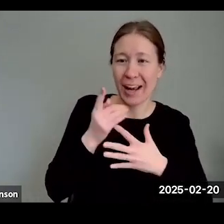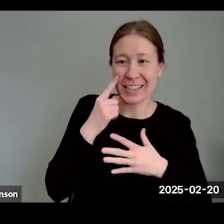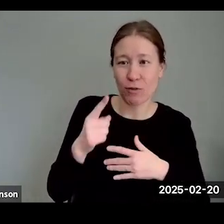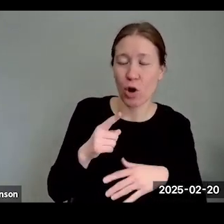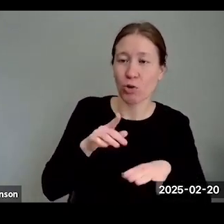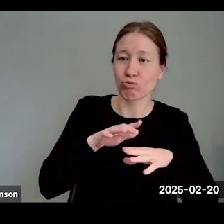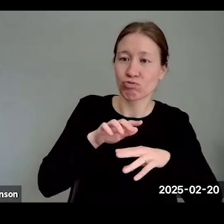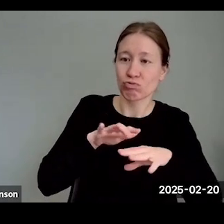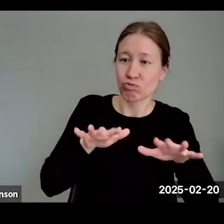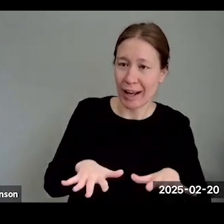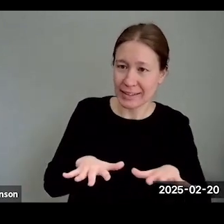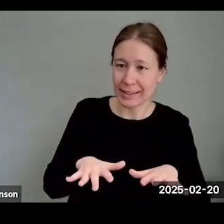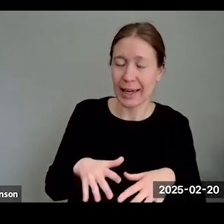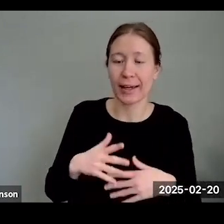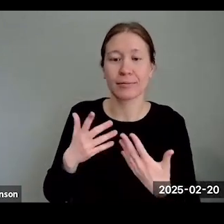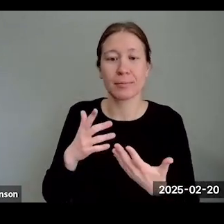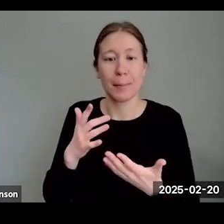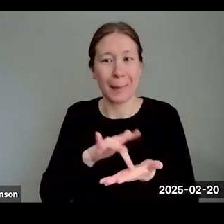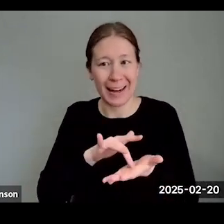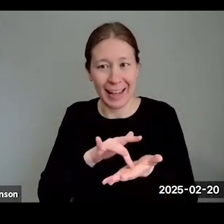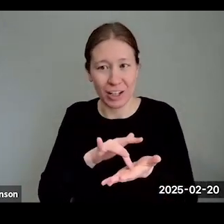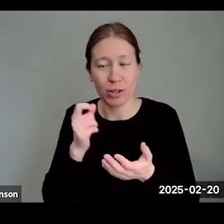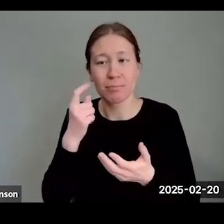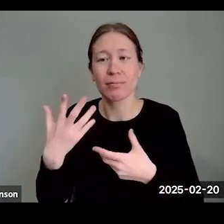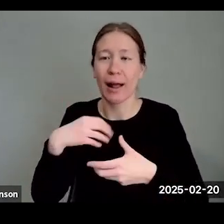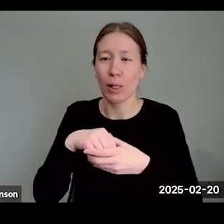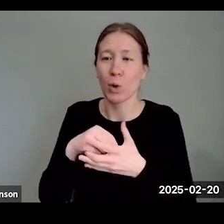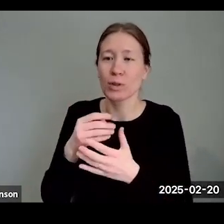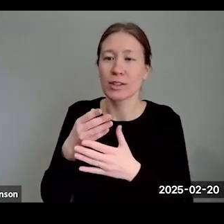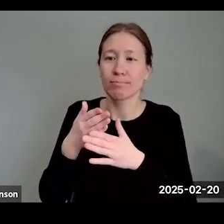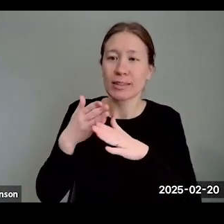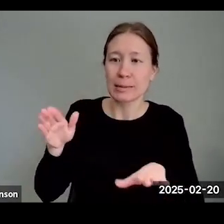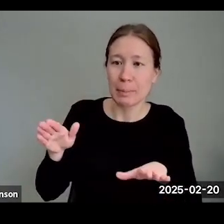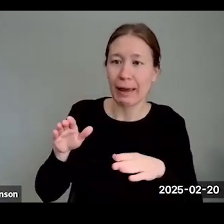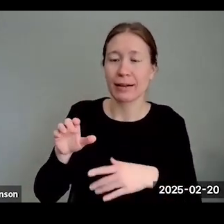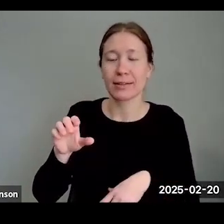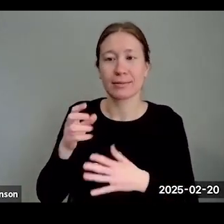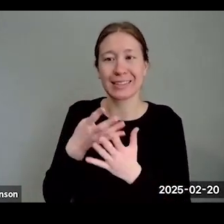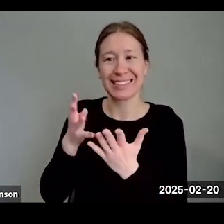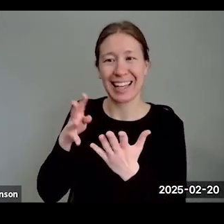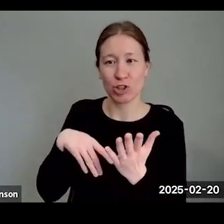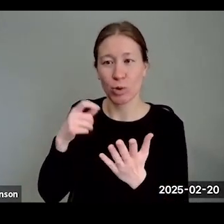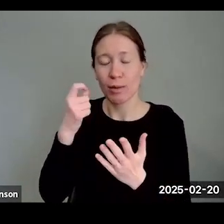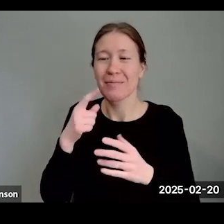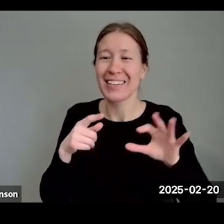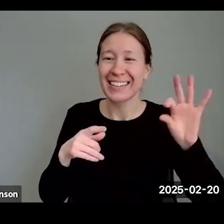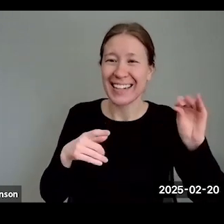Which includes a modified schedule. So splitting their shifts, with 90 minutes between.